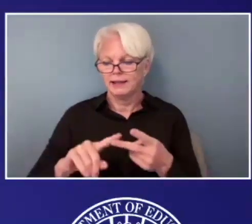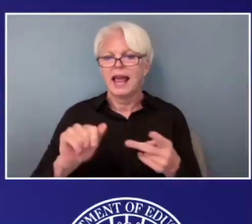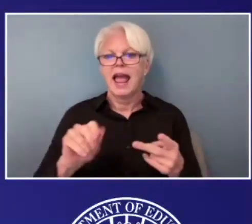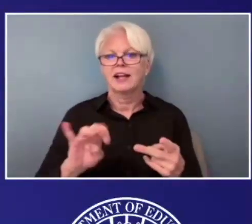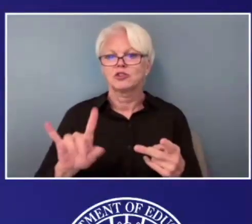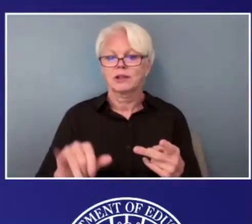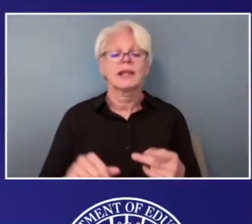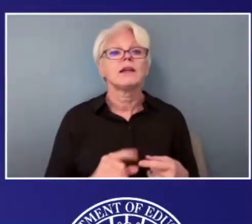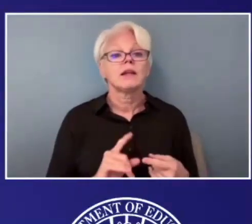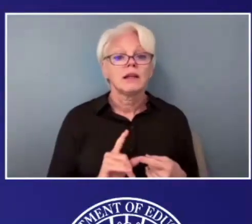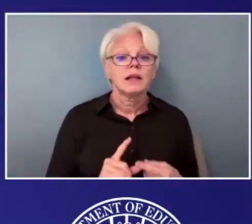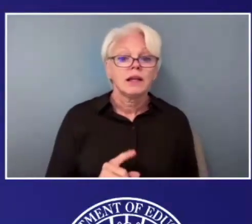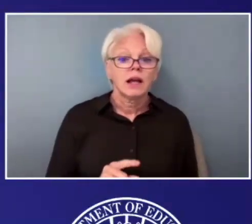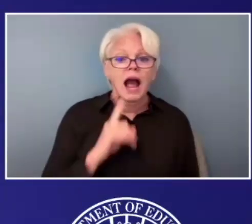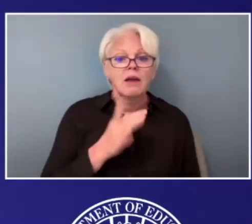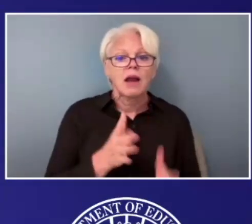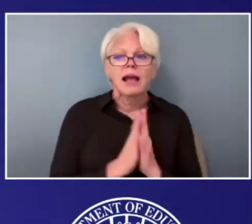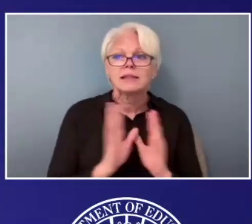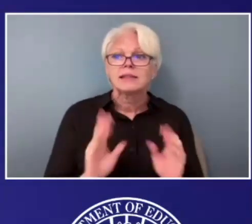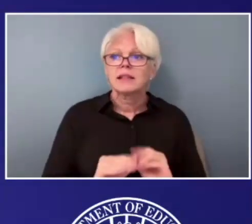Seeking clarification on the example of a